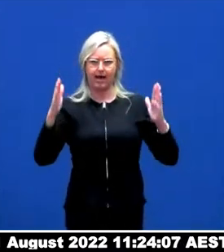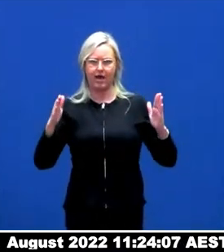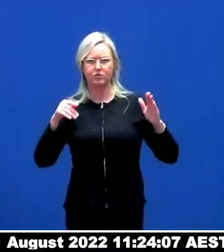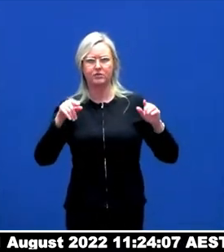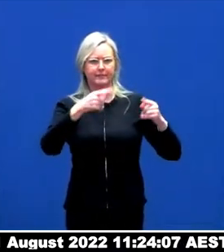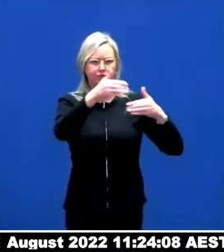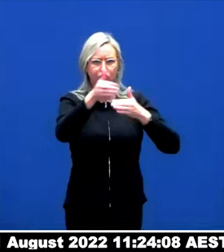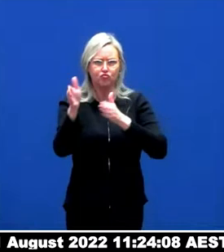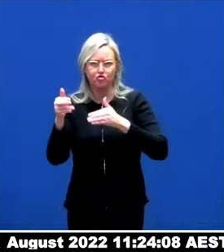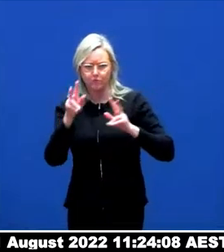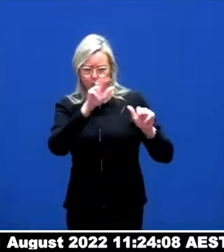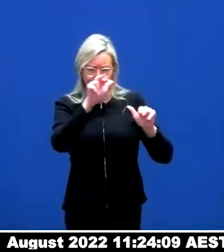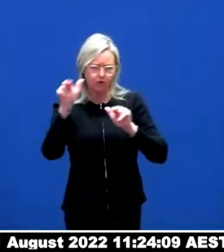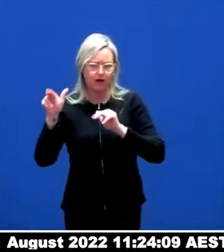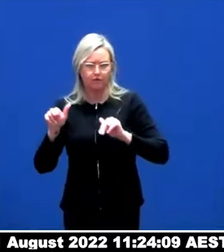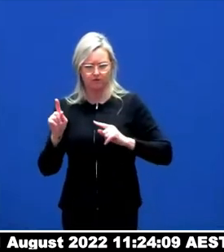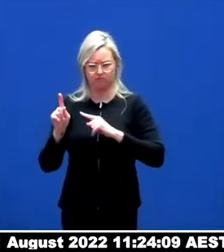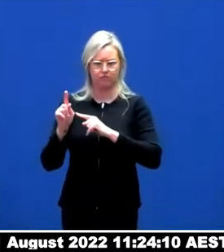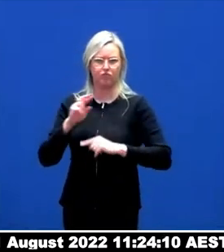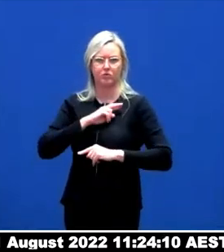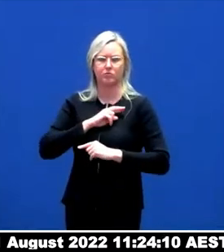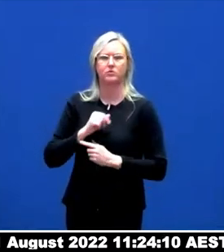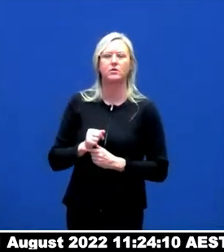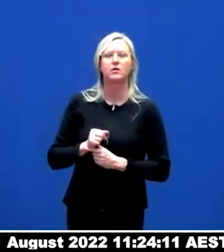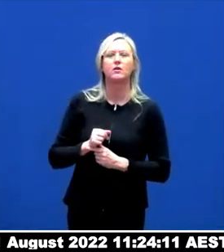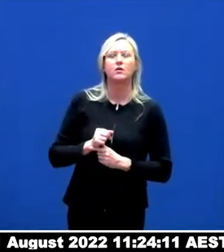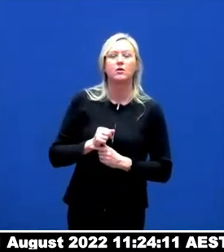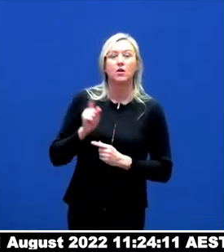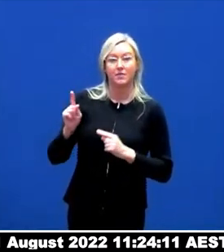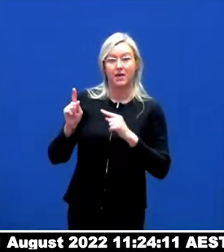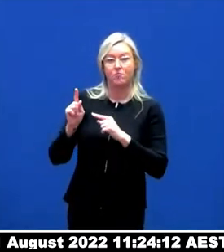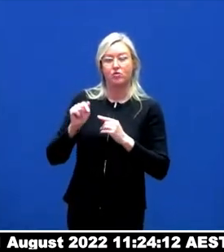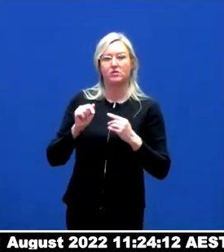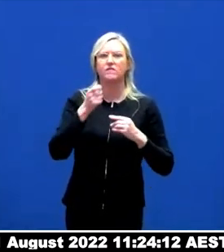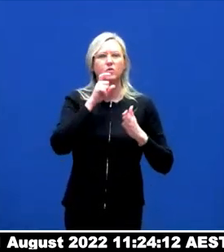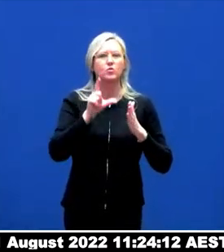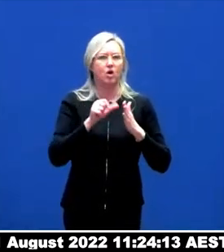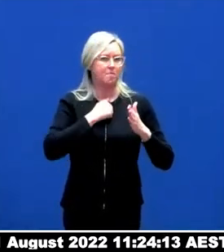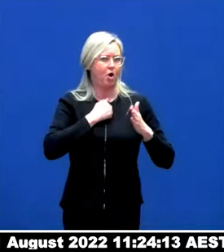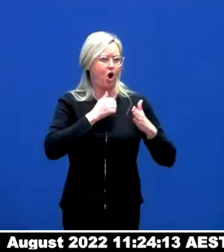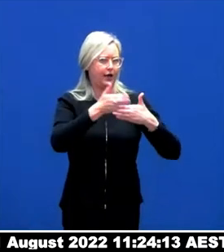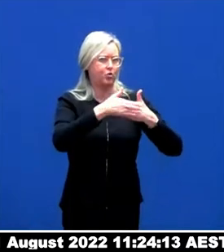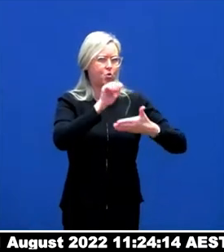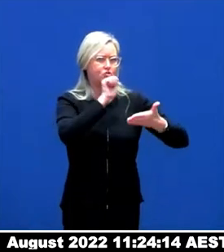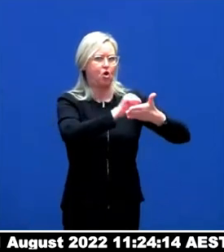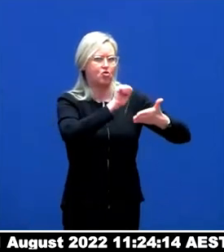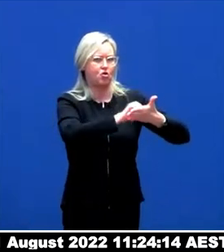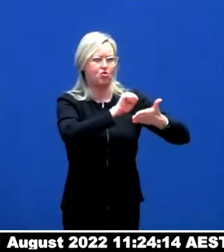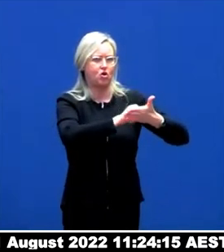So, a person actually knocked on the door a few times as well as slipping notes under the